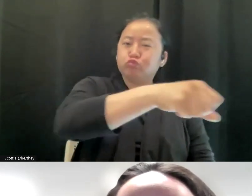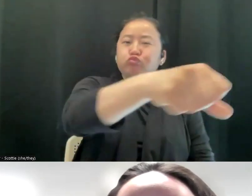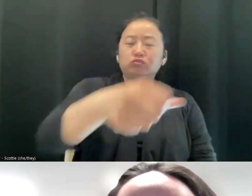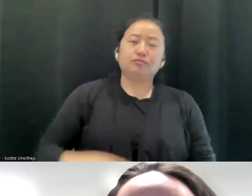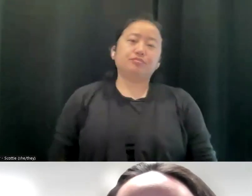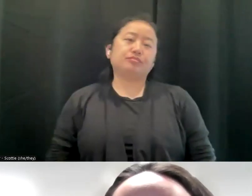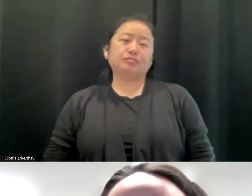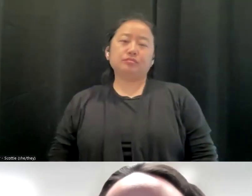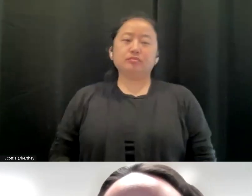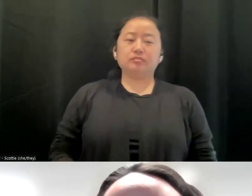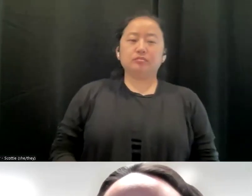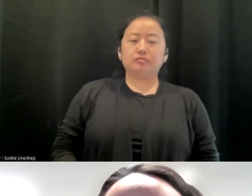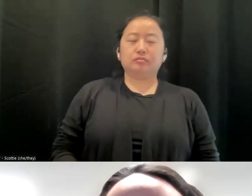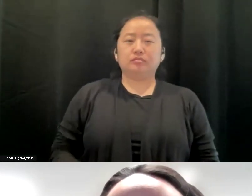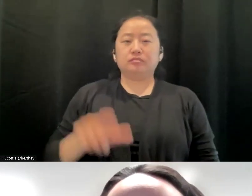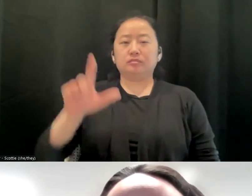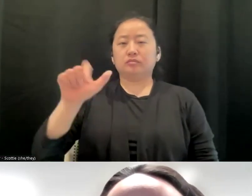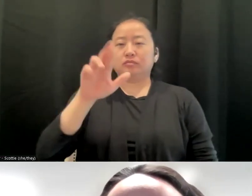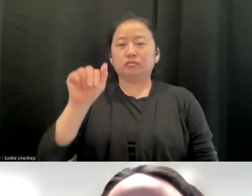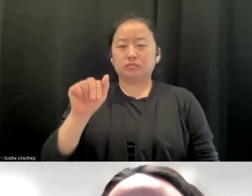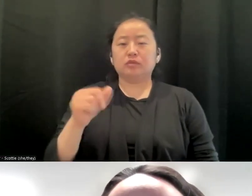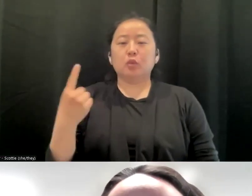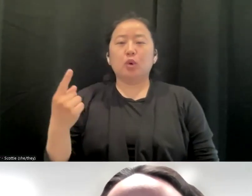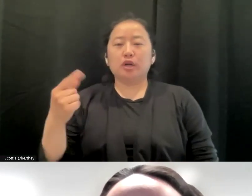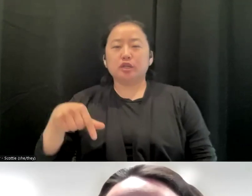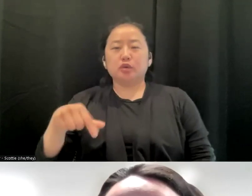Laura: We did have a question in the Q & A which I didn't answer,